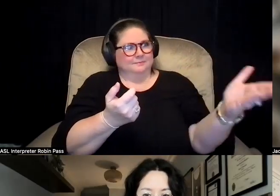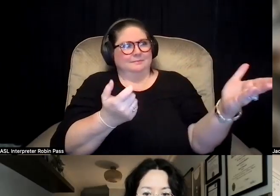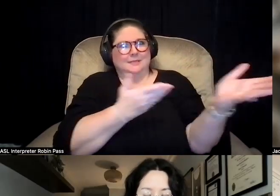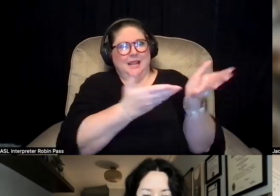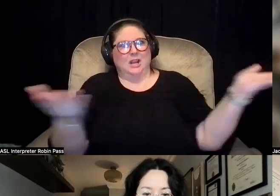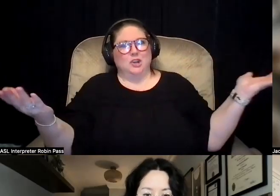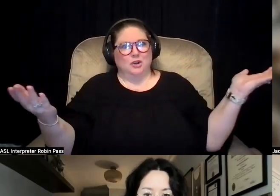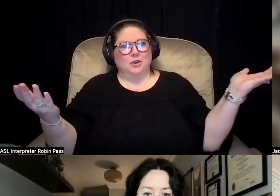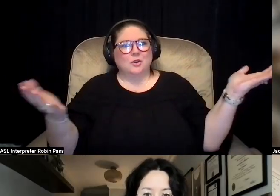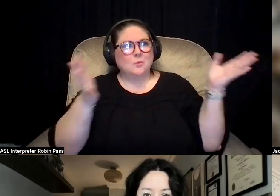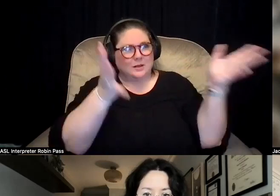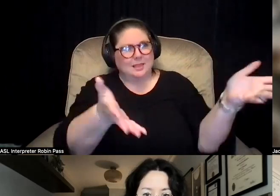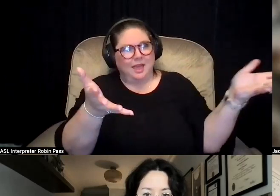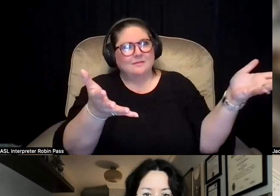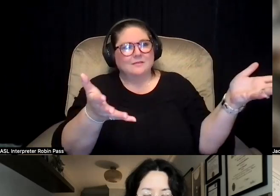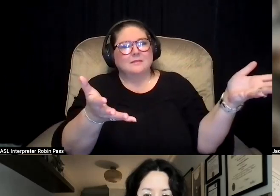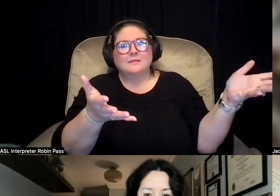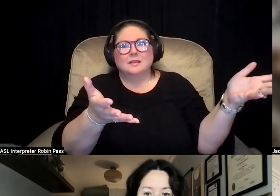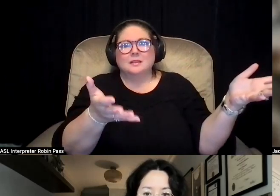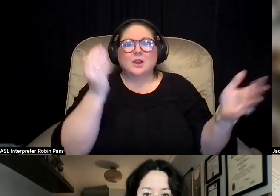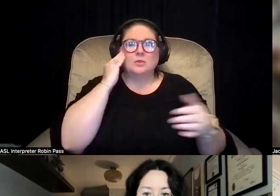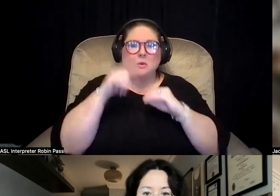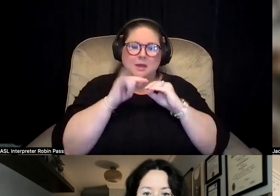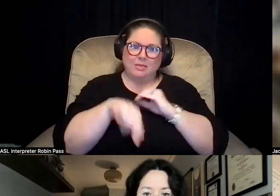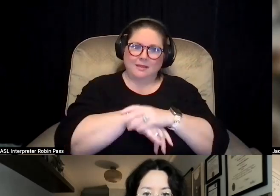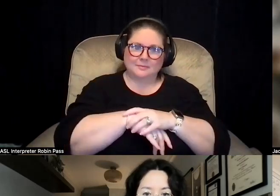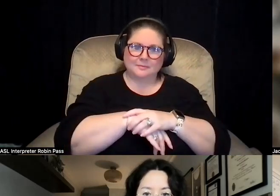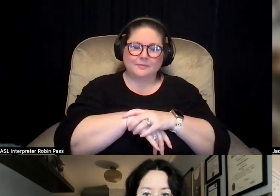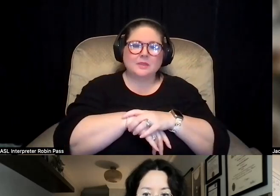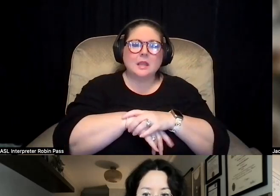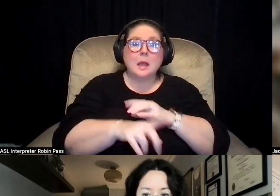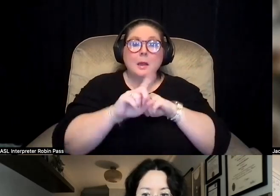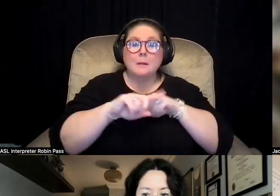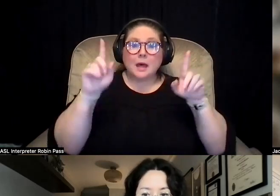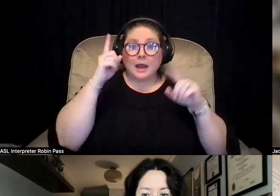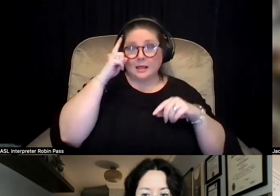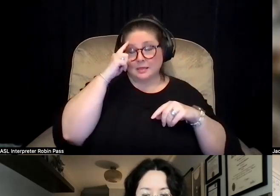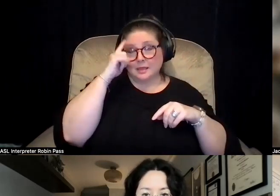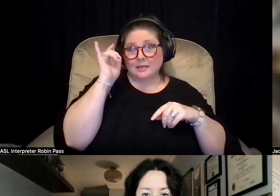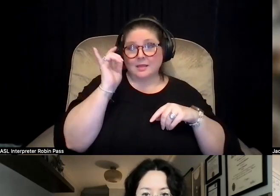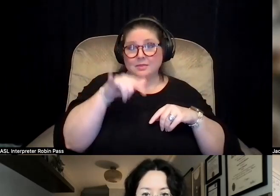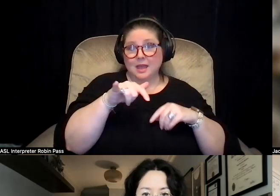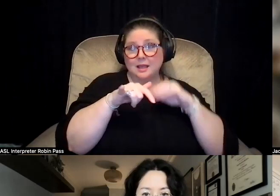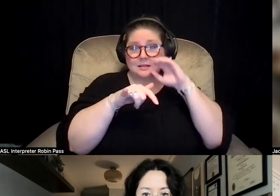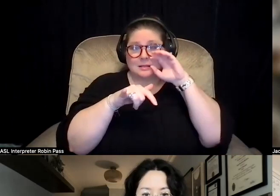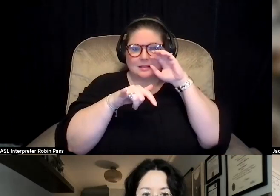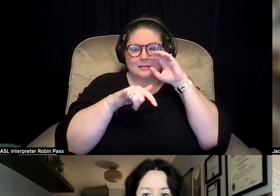about something that happened far away um but i think that that's closeness that proximity to what